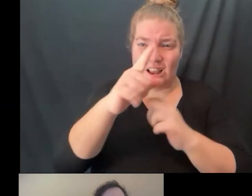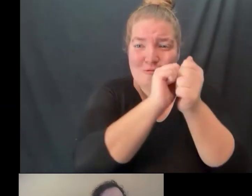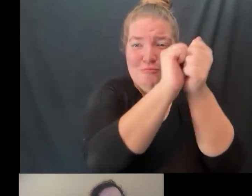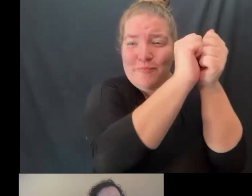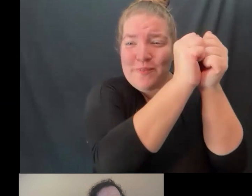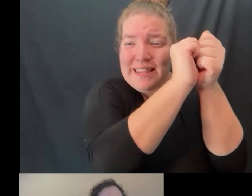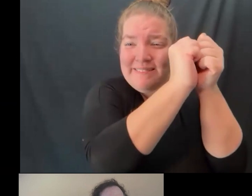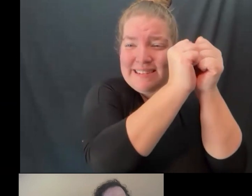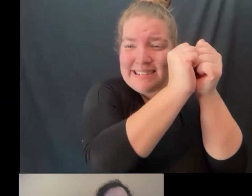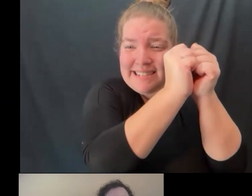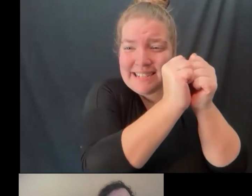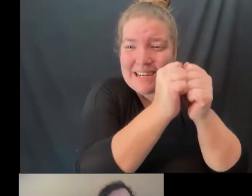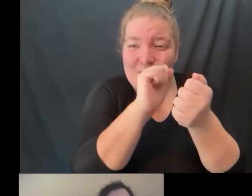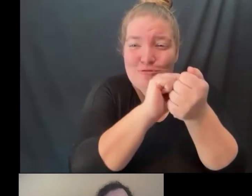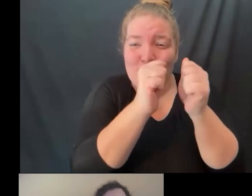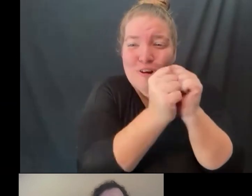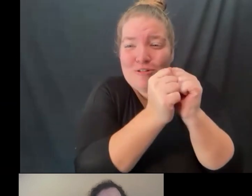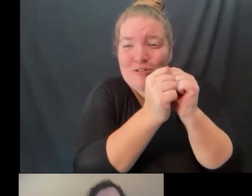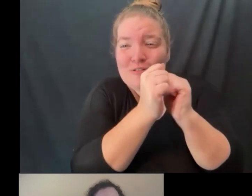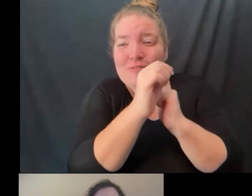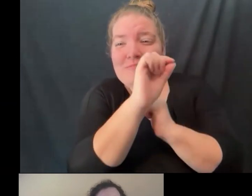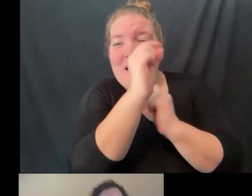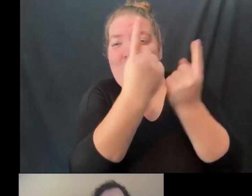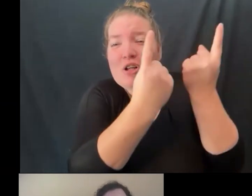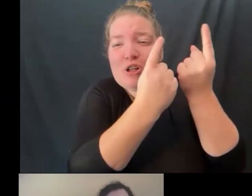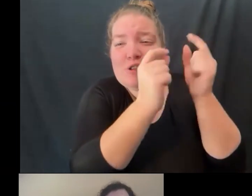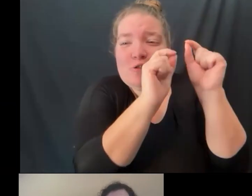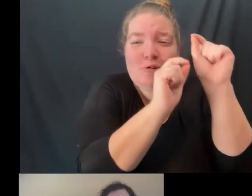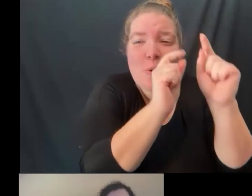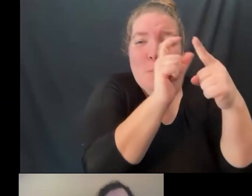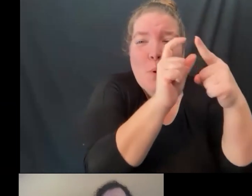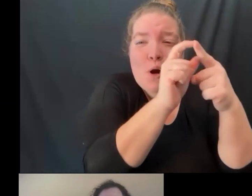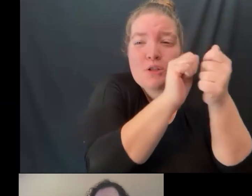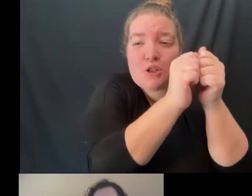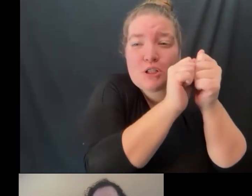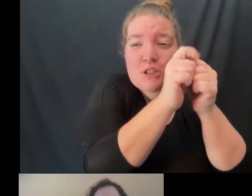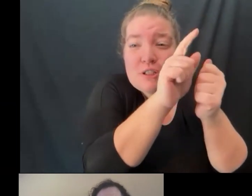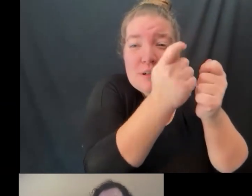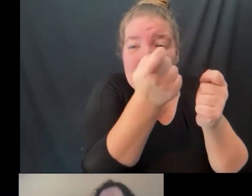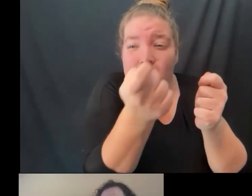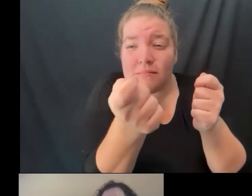But any sort of update-- but functionality, language, anything